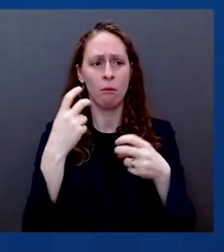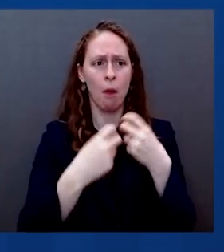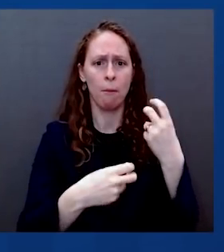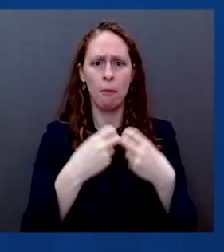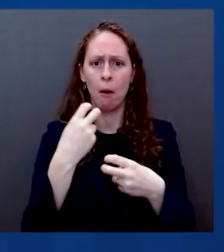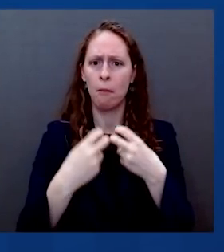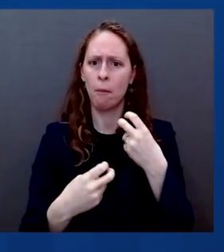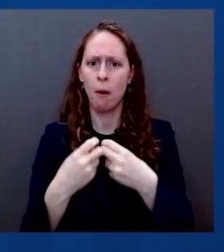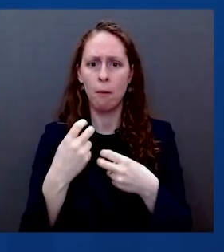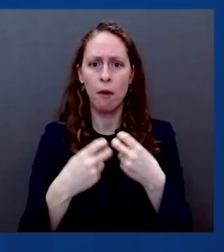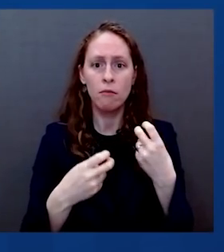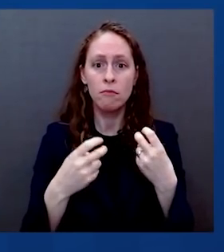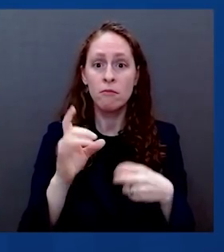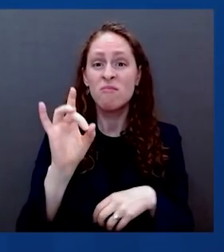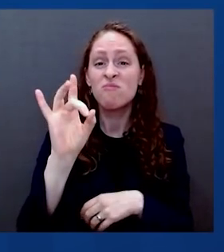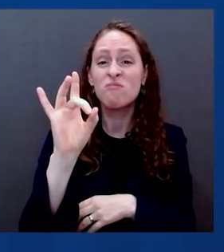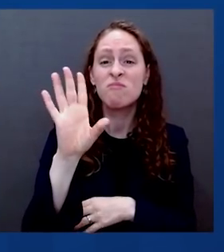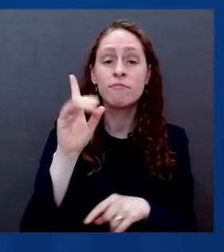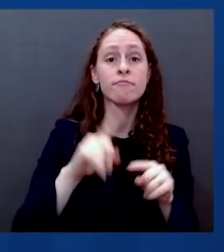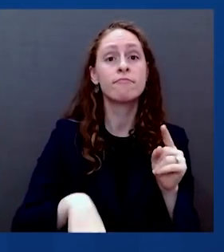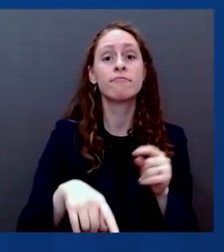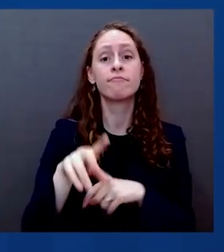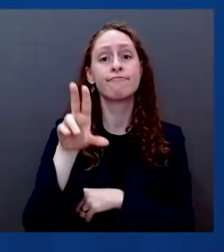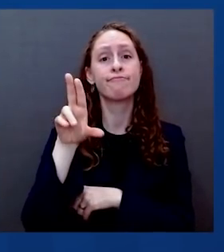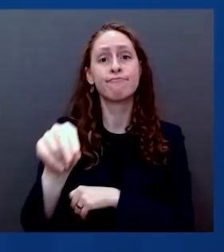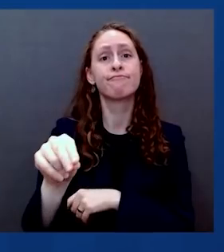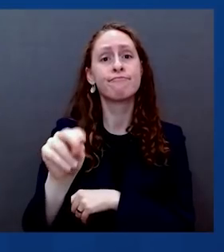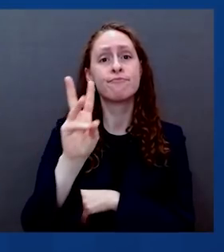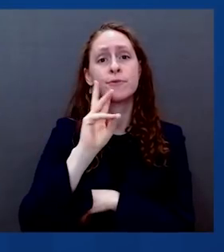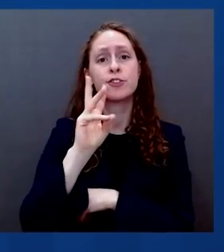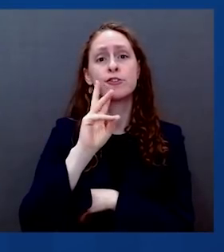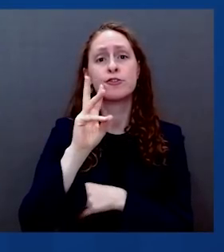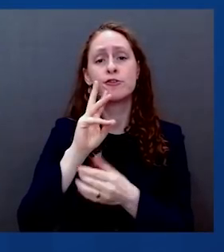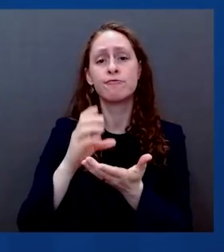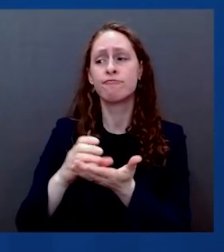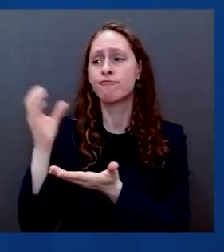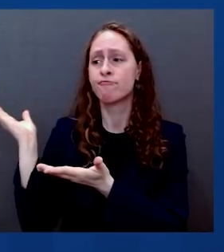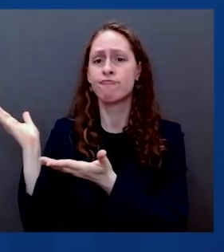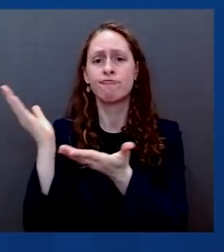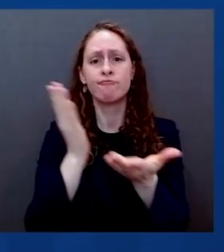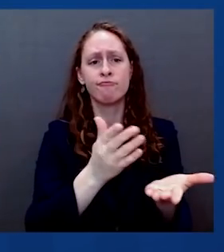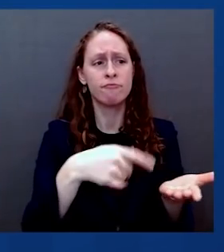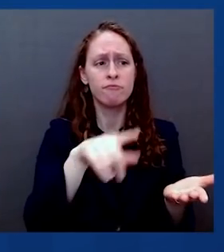especially within the black community. I am so excited to hear the current administration's plans